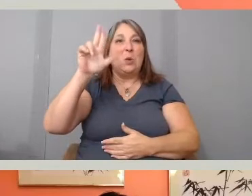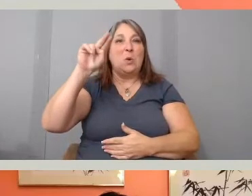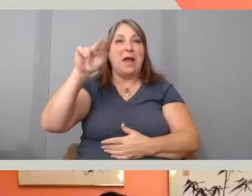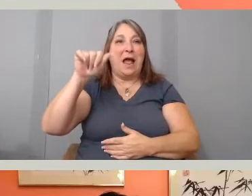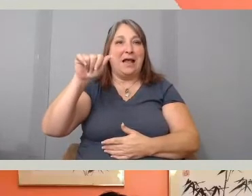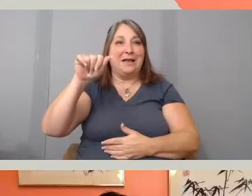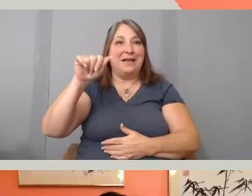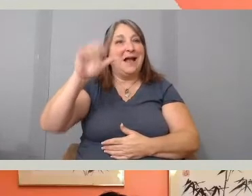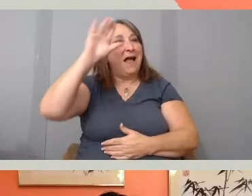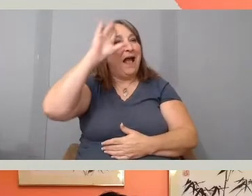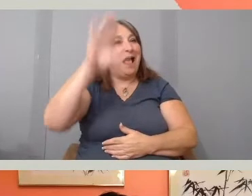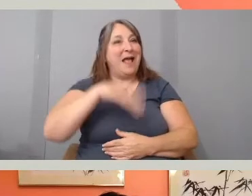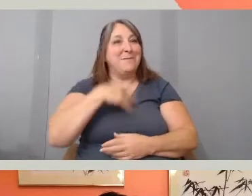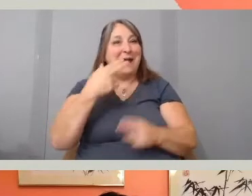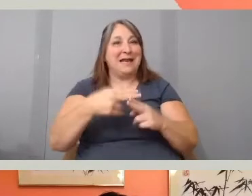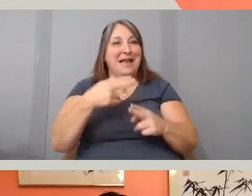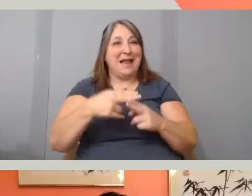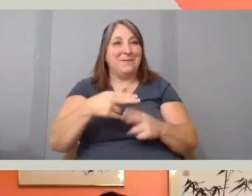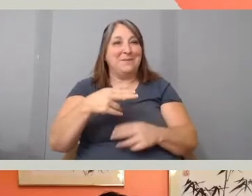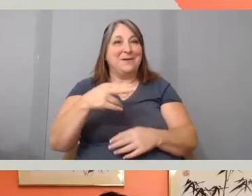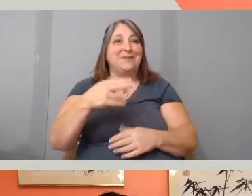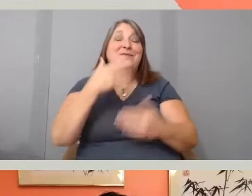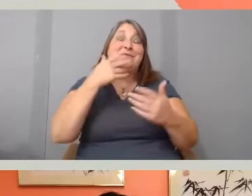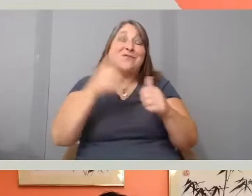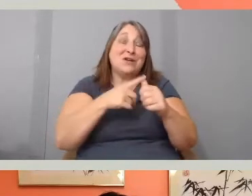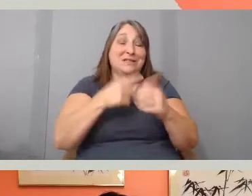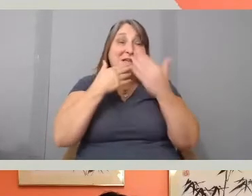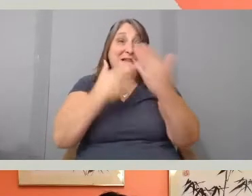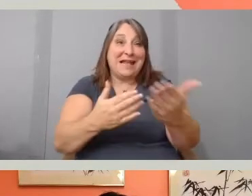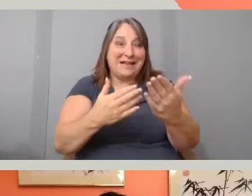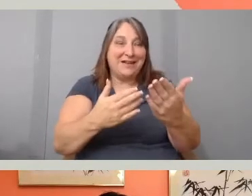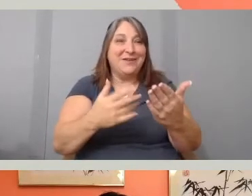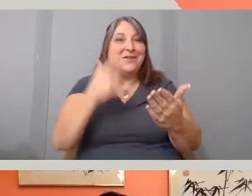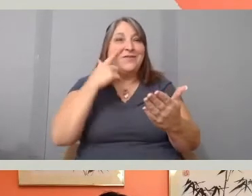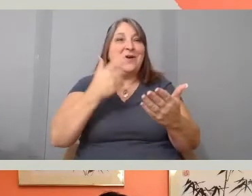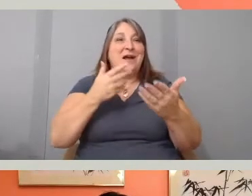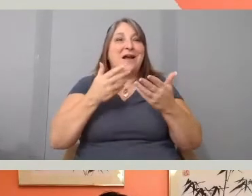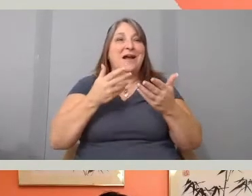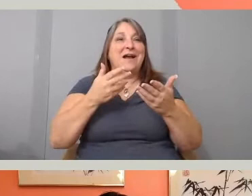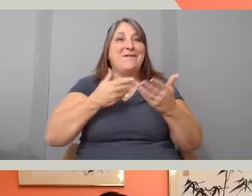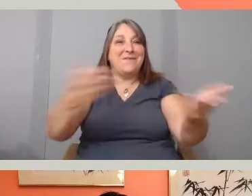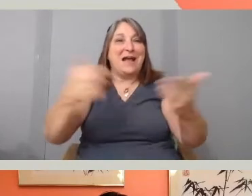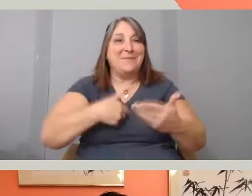Hi. Thank you, first of all, for having me here. My name is Luna X Moya,